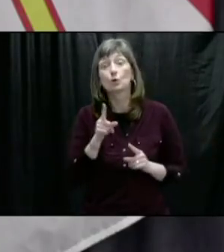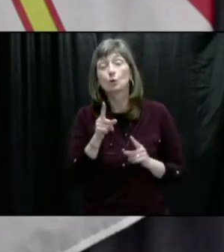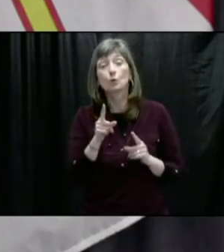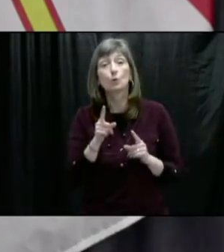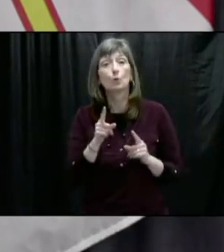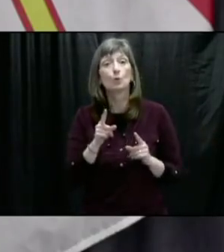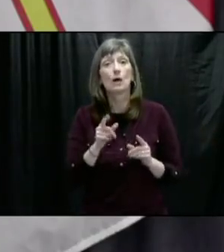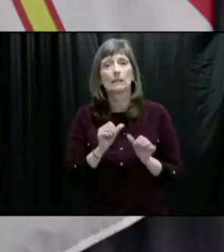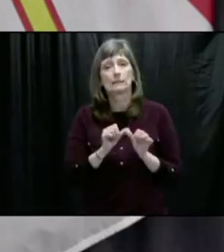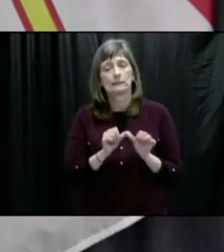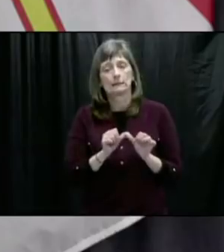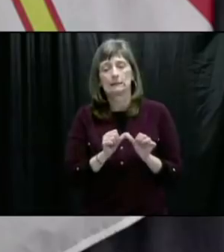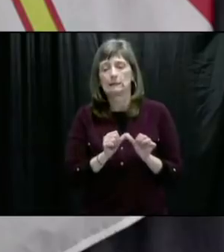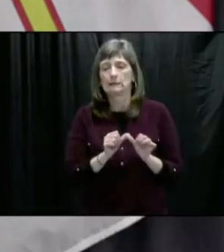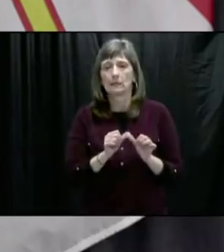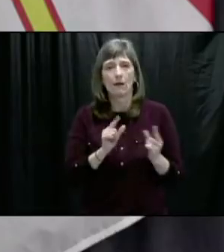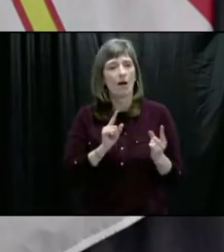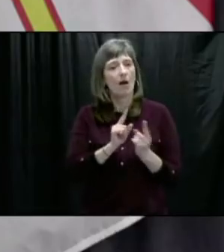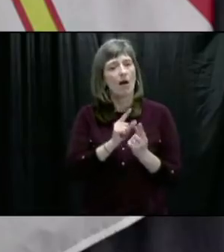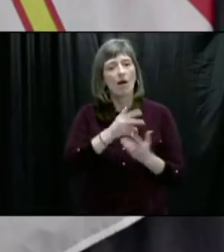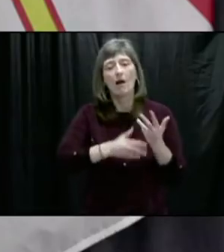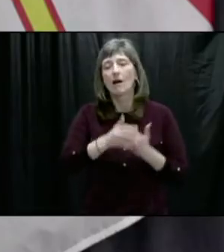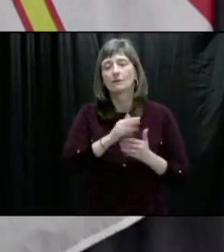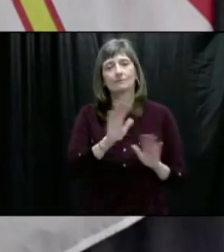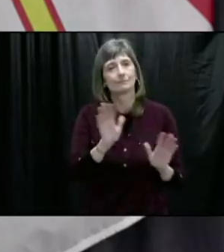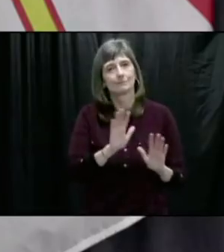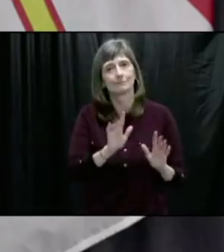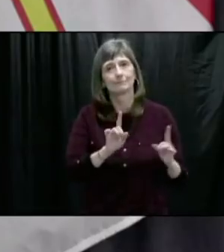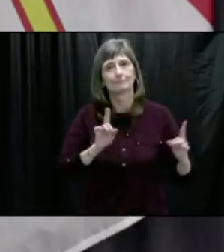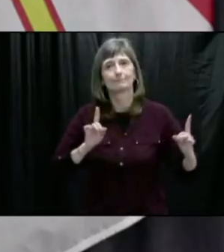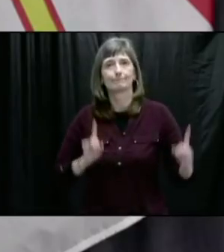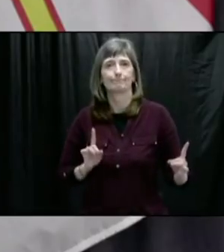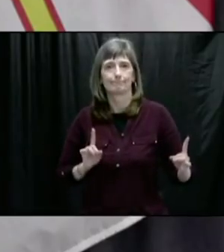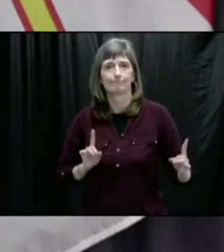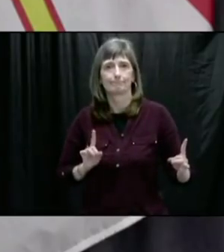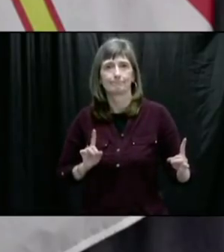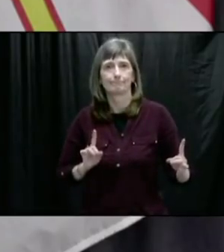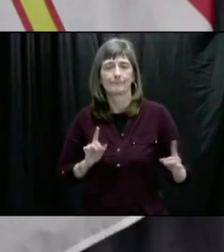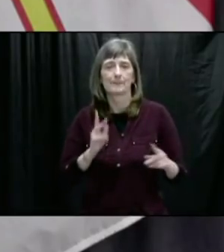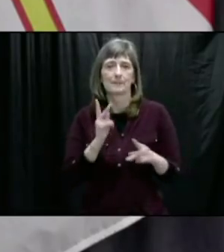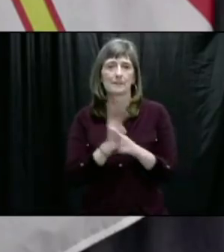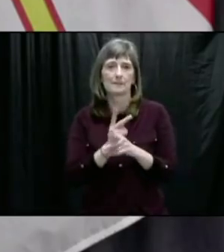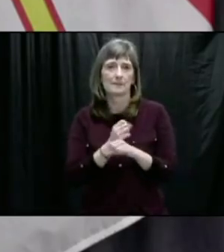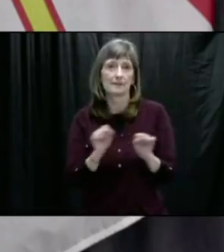SO DON'T LET UP. KEEP YOUR DISTANCE.